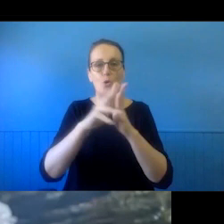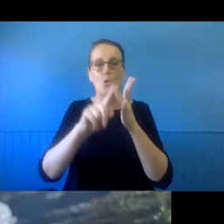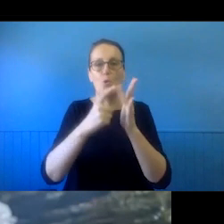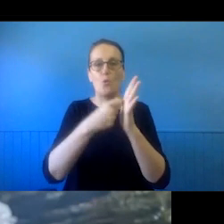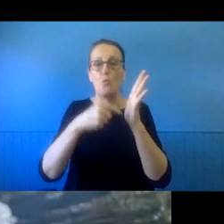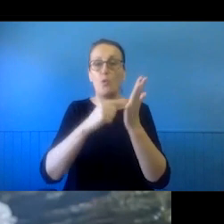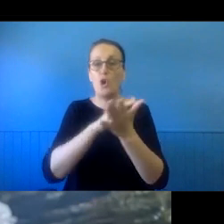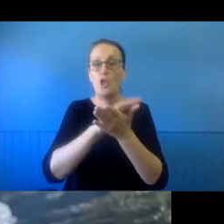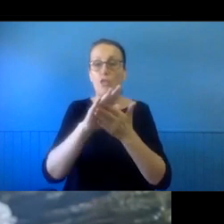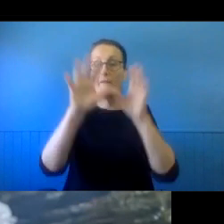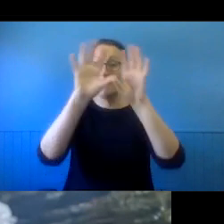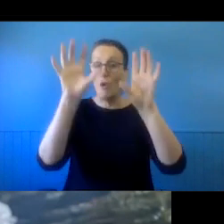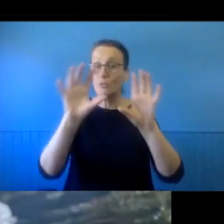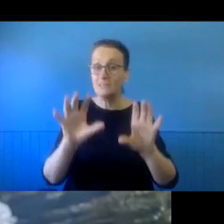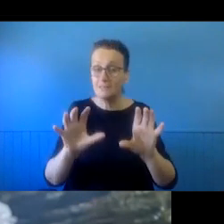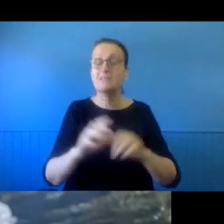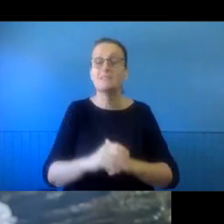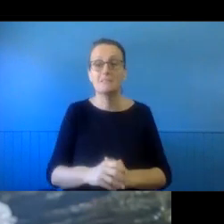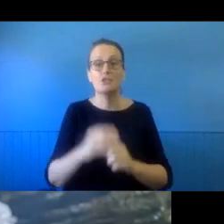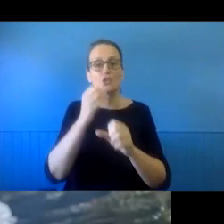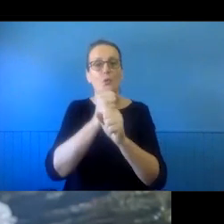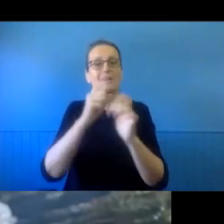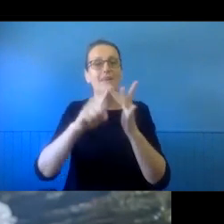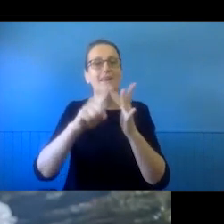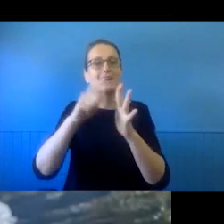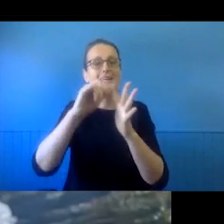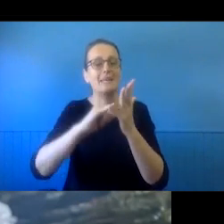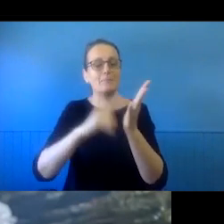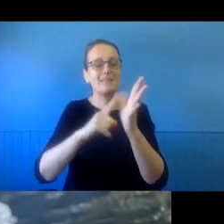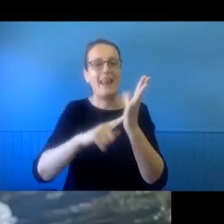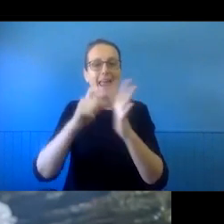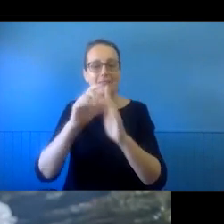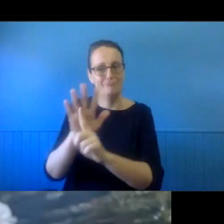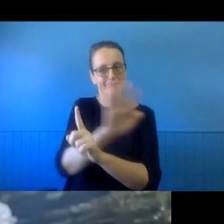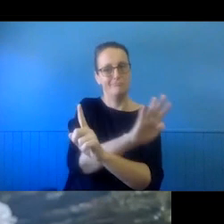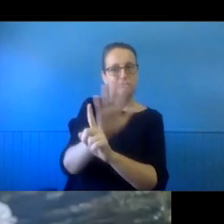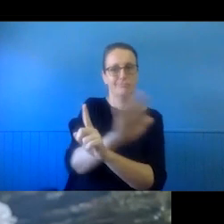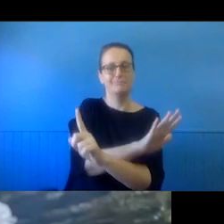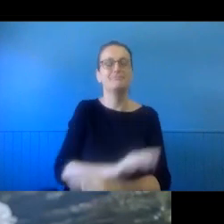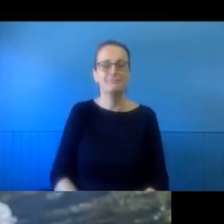bordering West Gippsland on Gurnaigurni country. You can see the